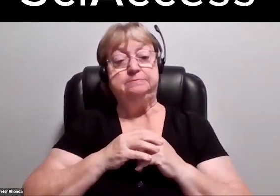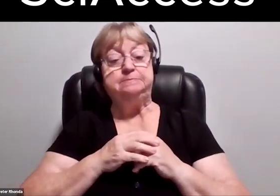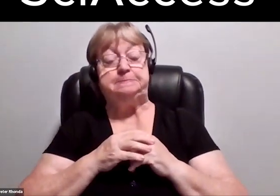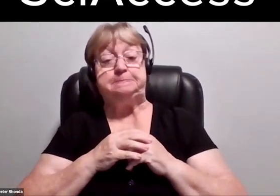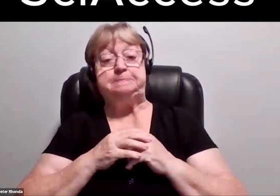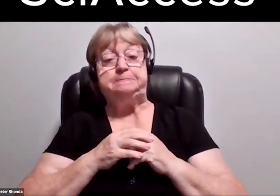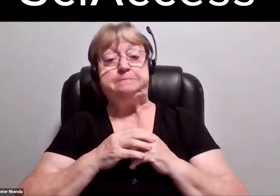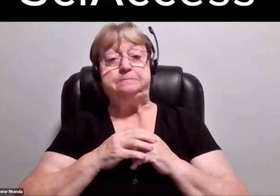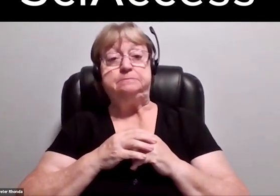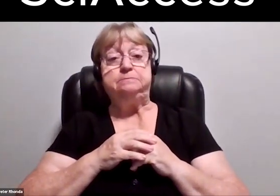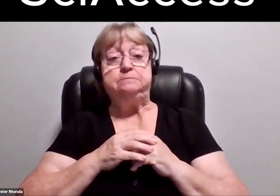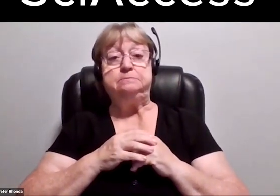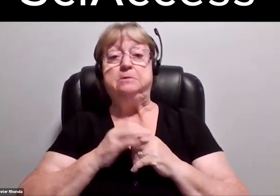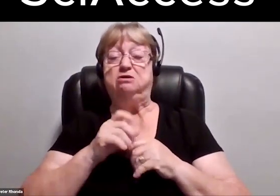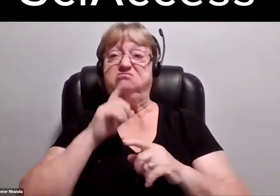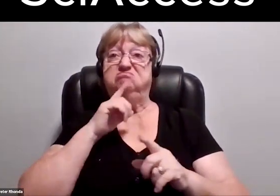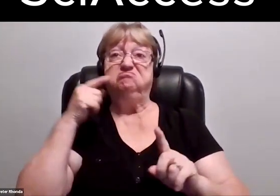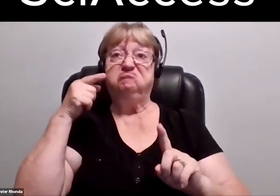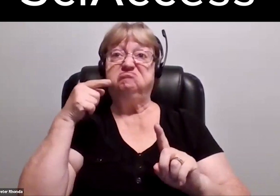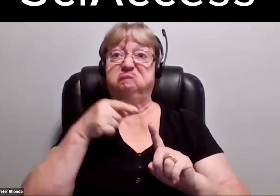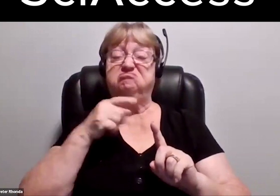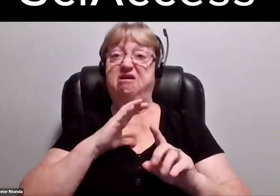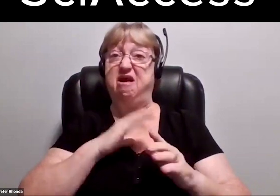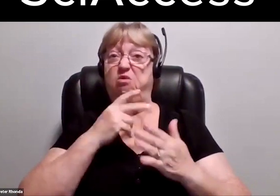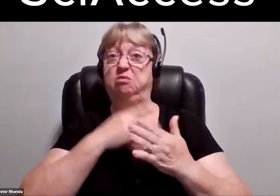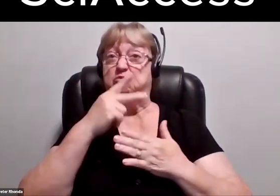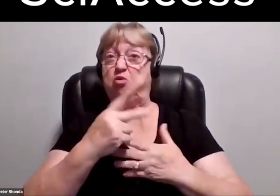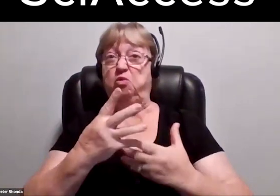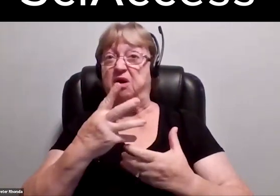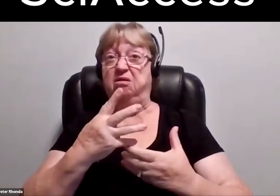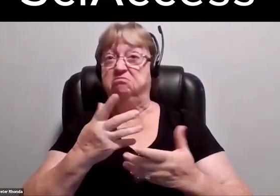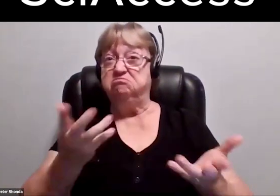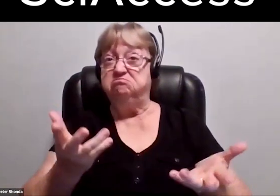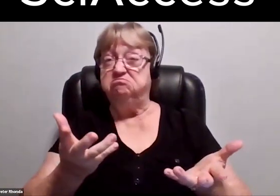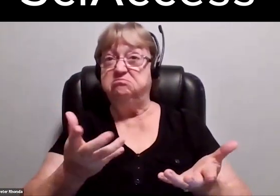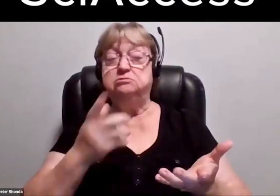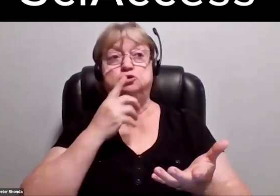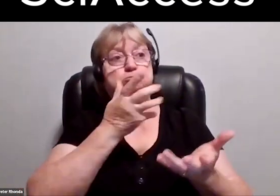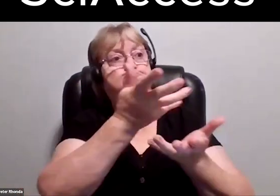The backbone of our program is actually engagement with teachers of the visually impaired,